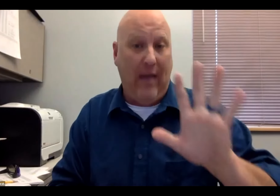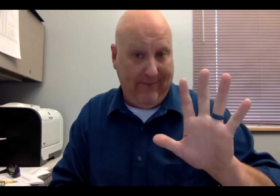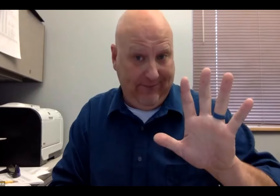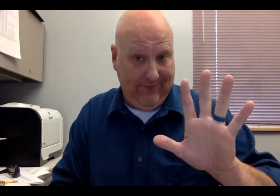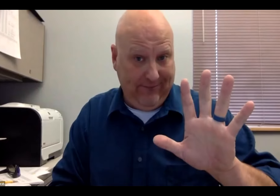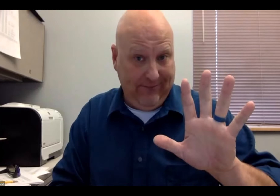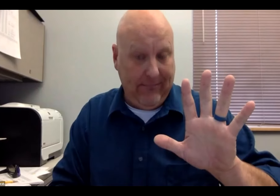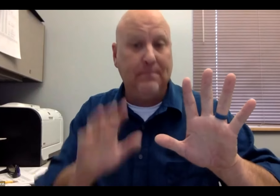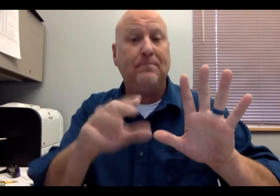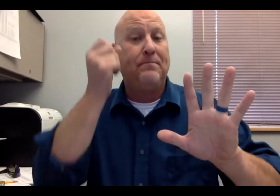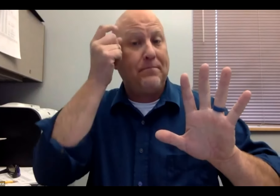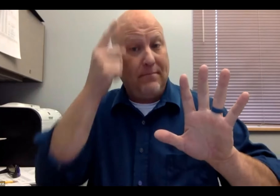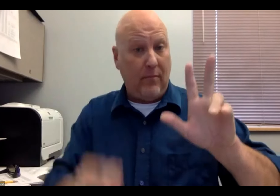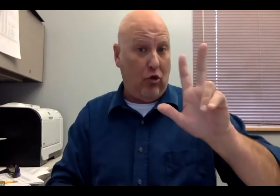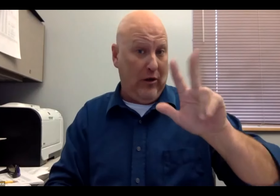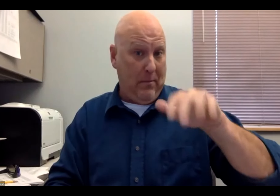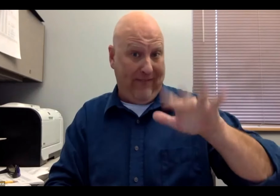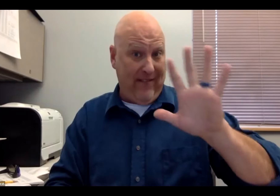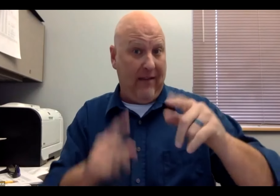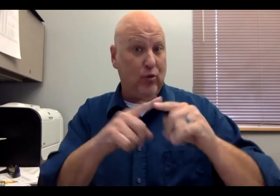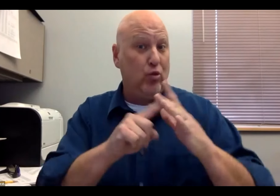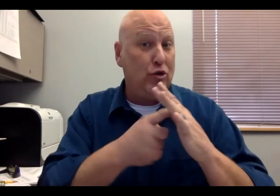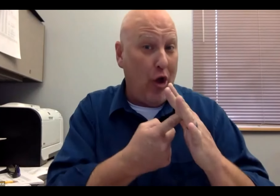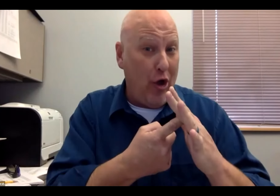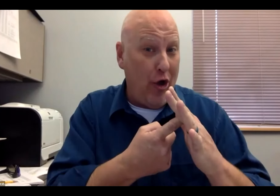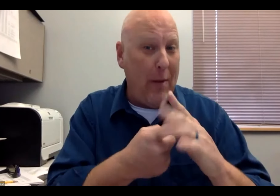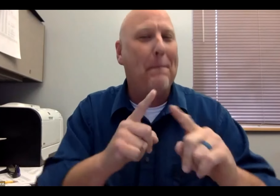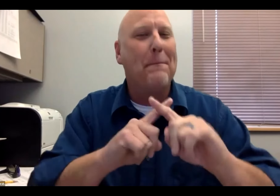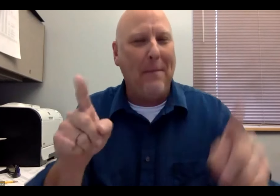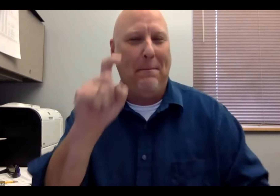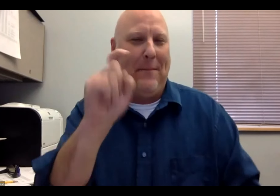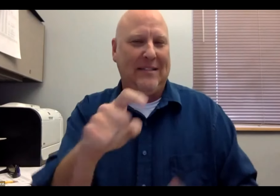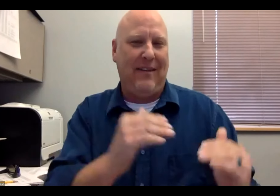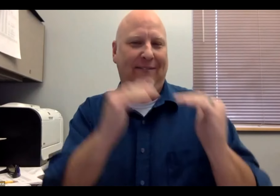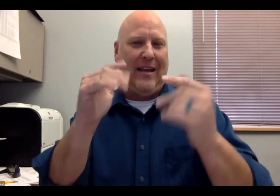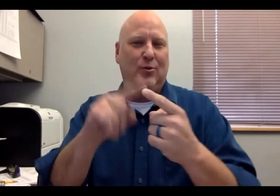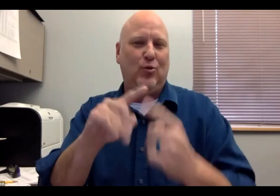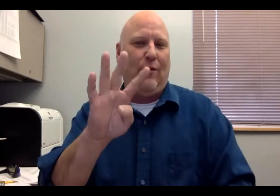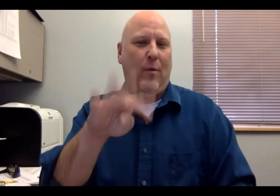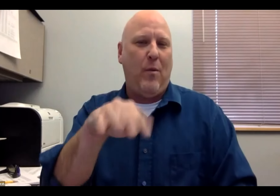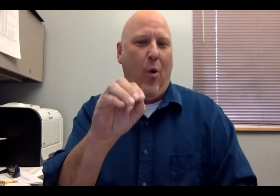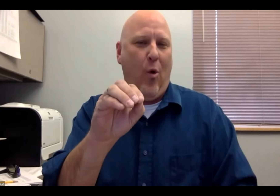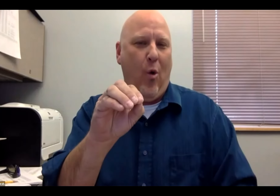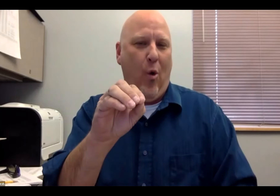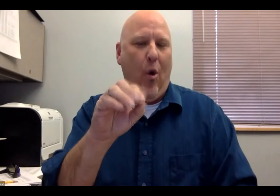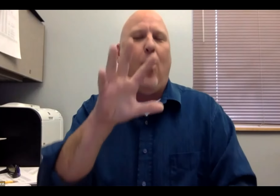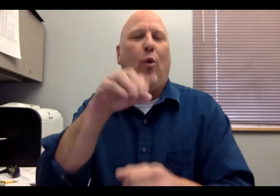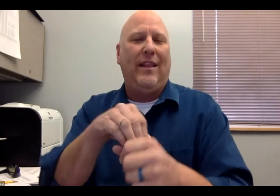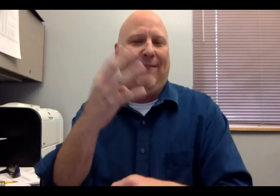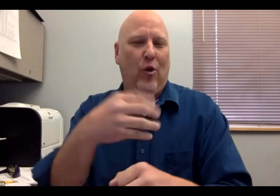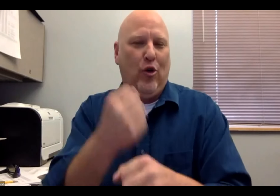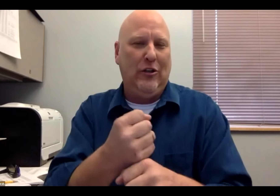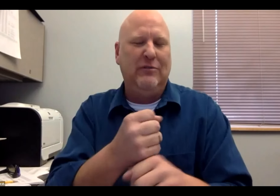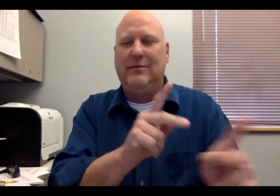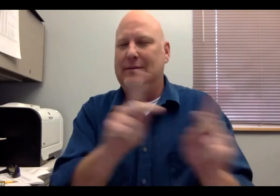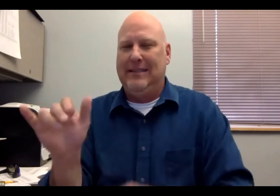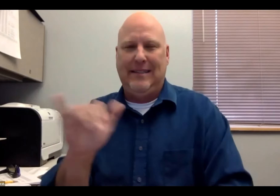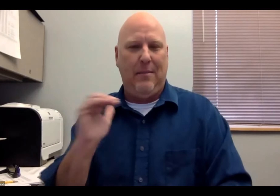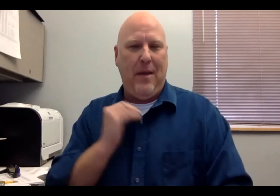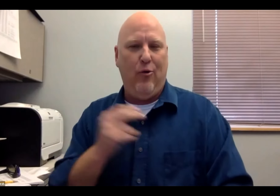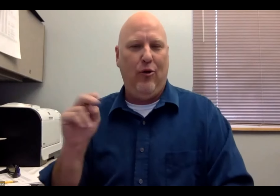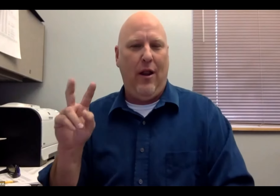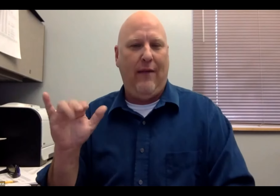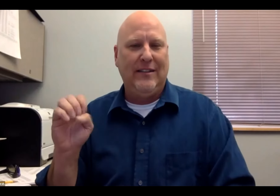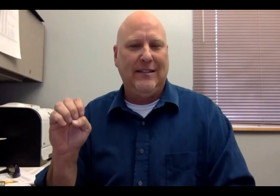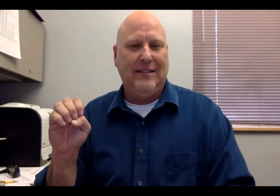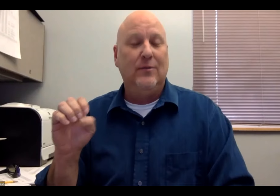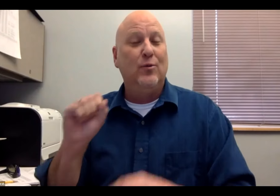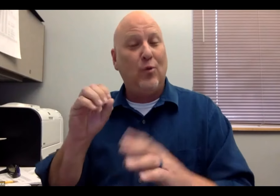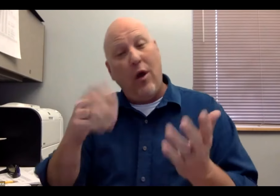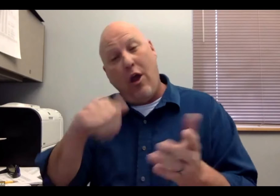we wanted it to be 3.5 and above. 3.5 to start but must advance to four in four years like